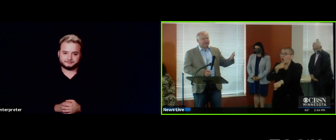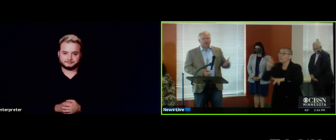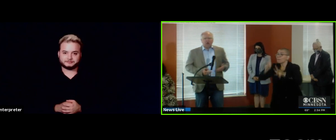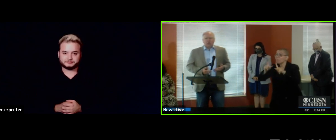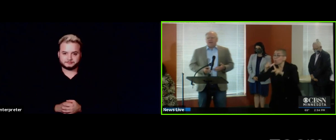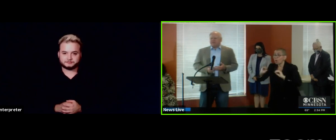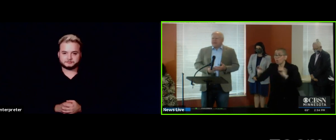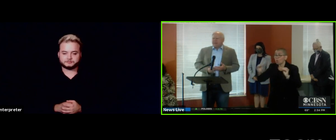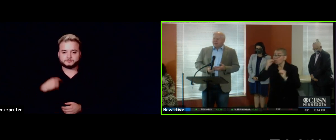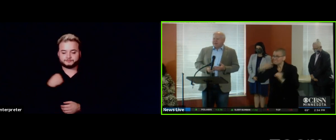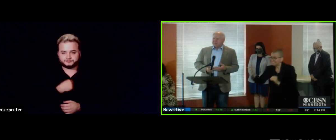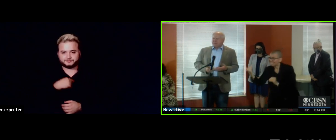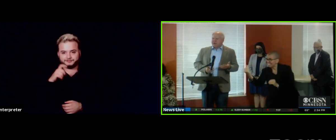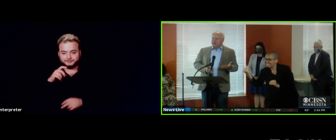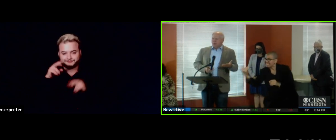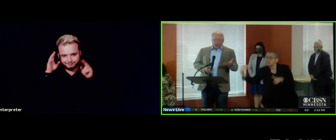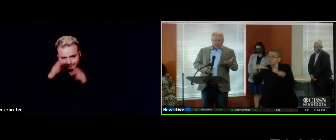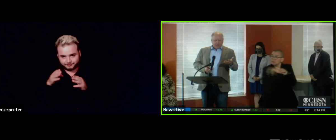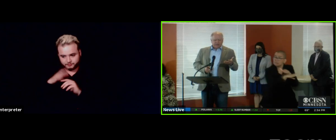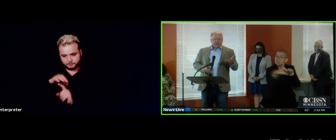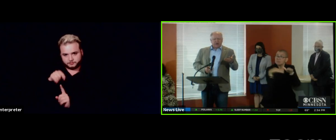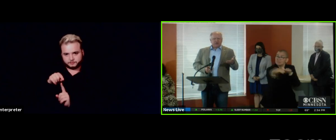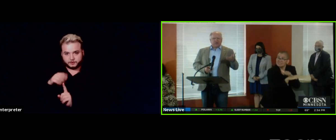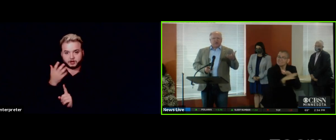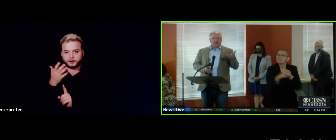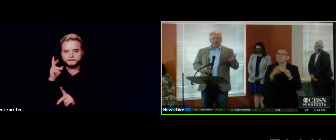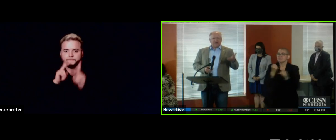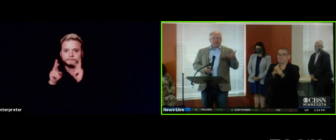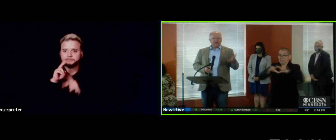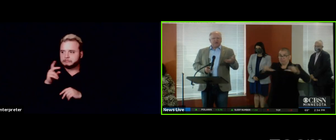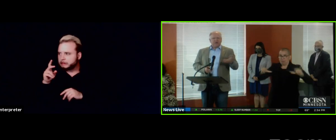and we have to simultaneously look at what are the structural issues and the structural